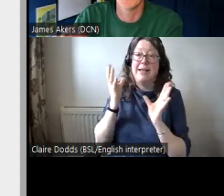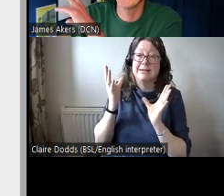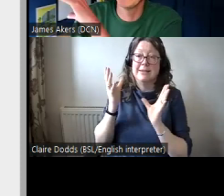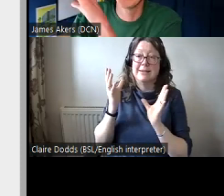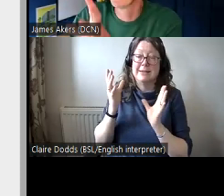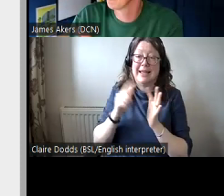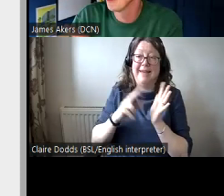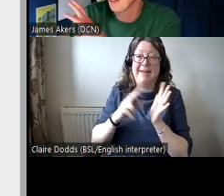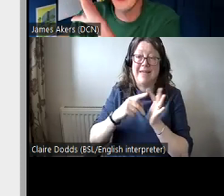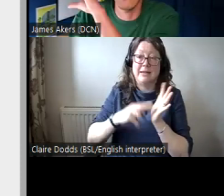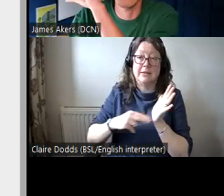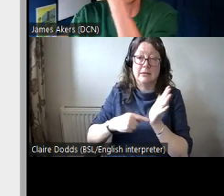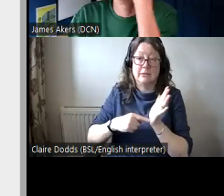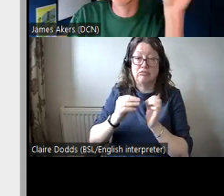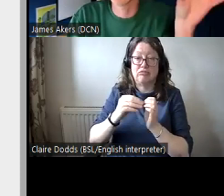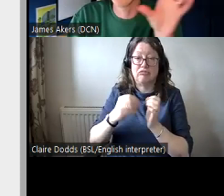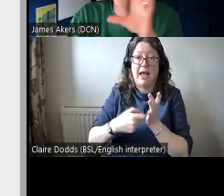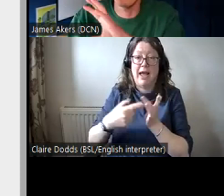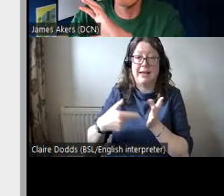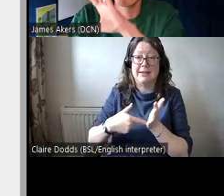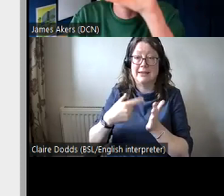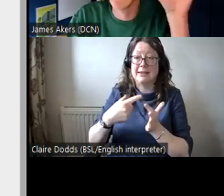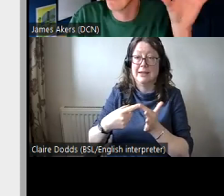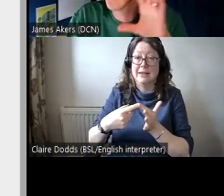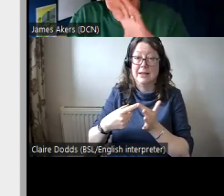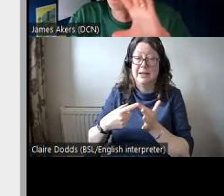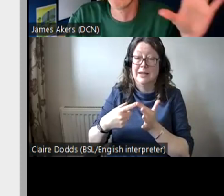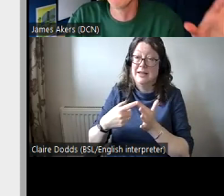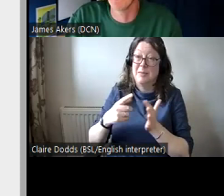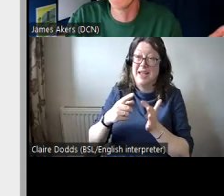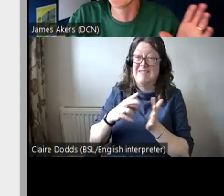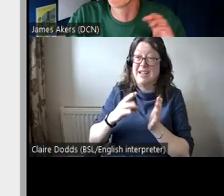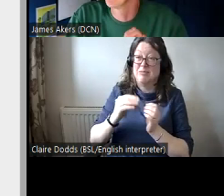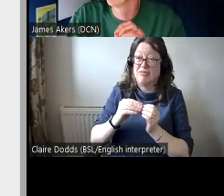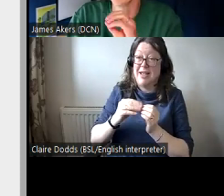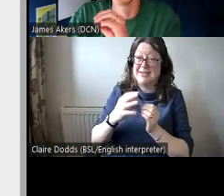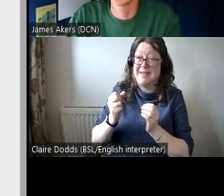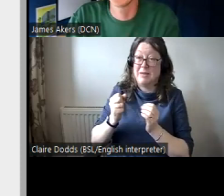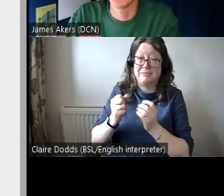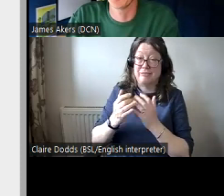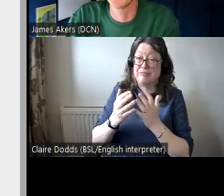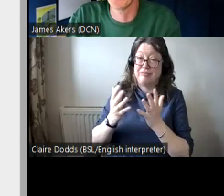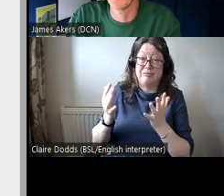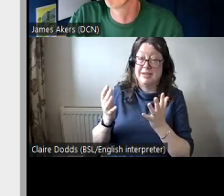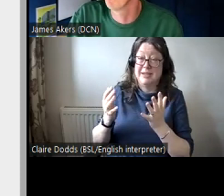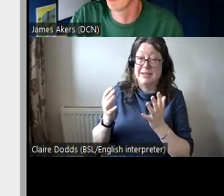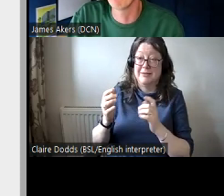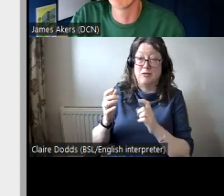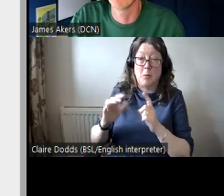which is this many, many domains. Essentially it's just the same.